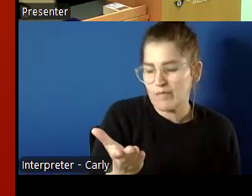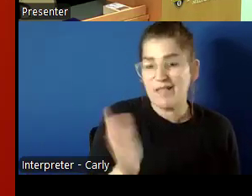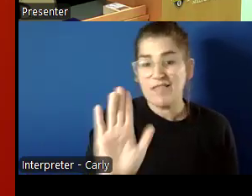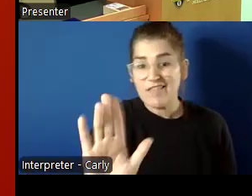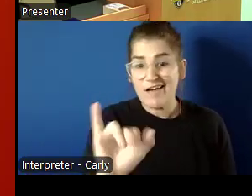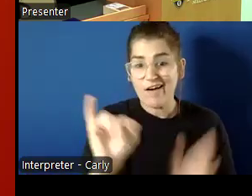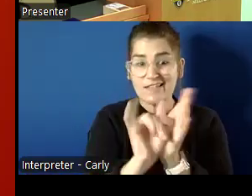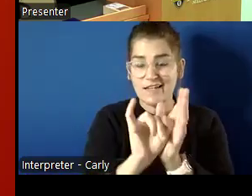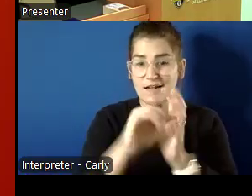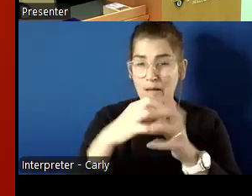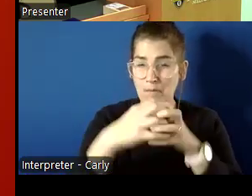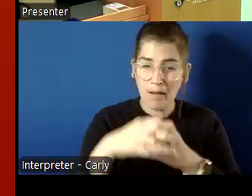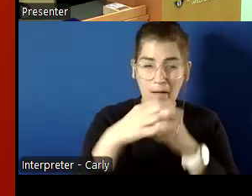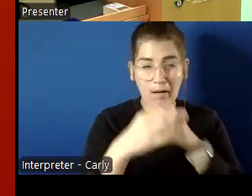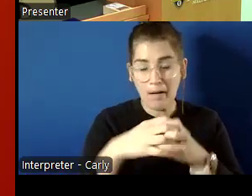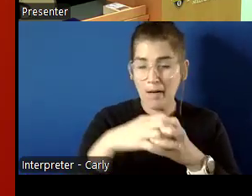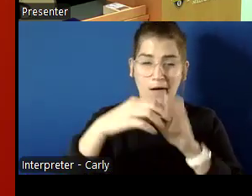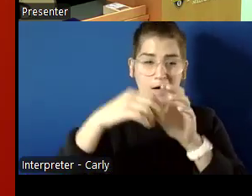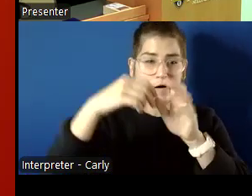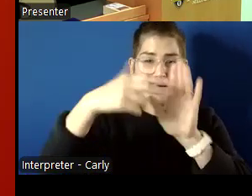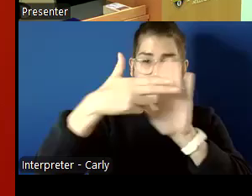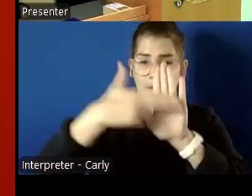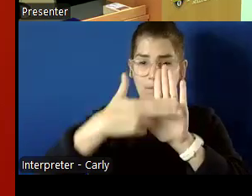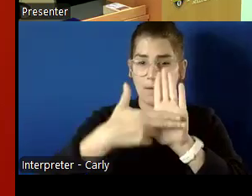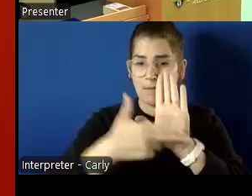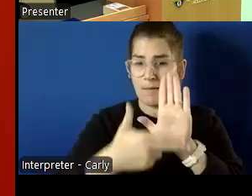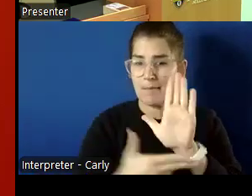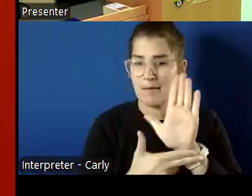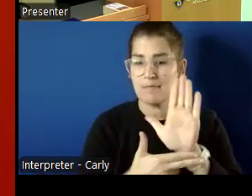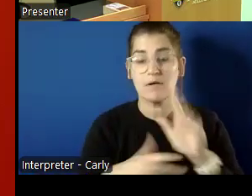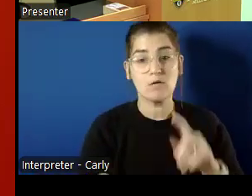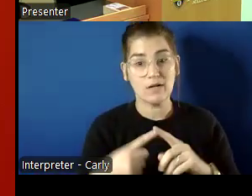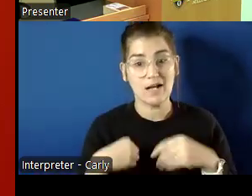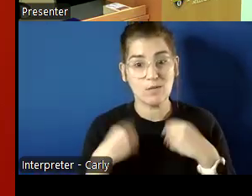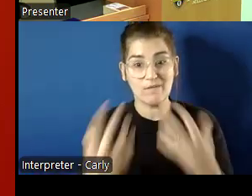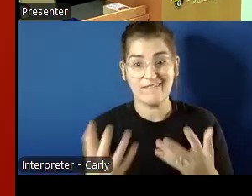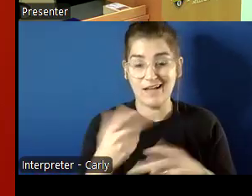identities. In fact, when I uh provide clinical supervision, I don't want my supervises to come